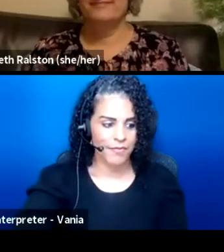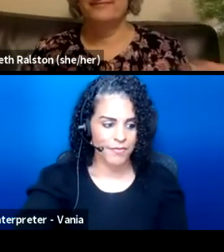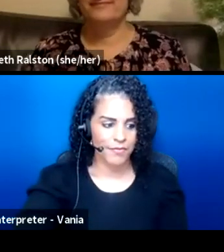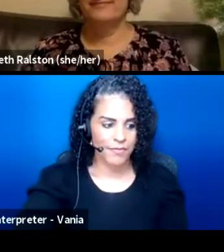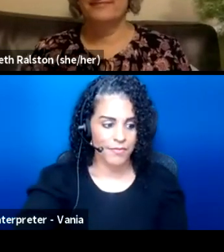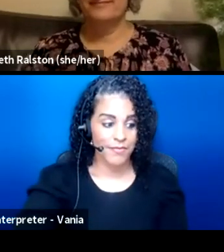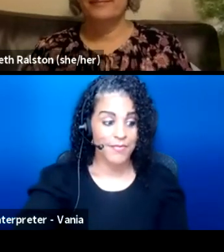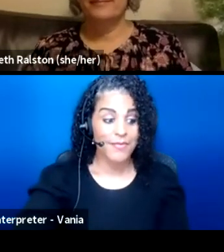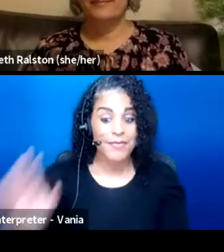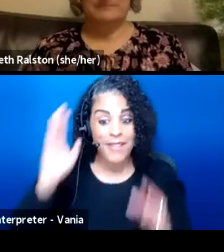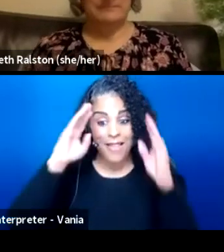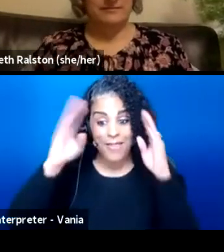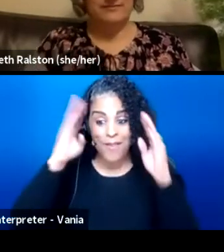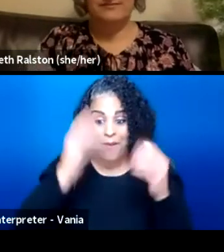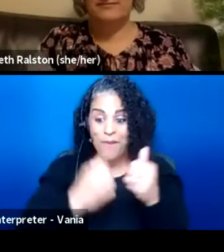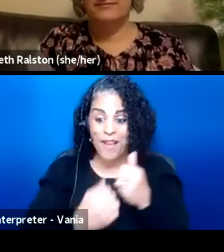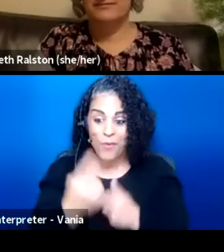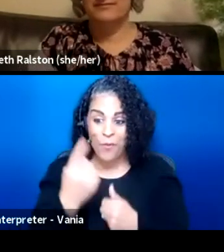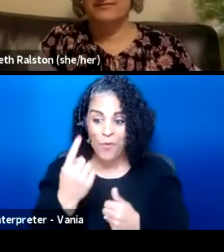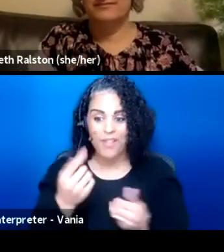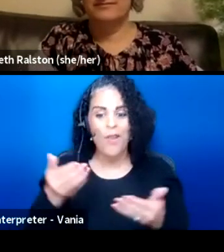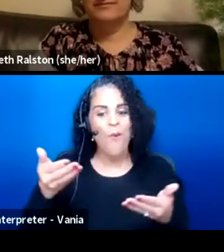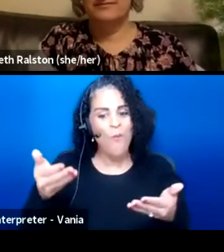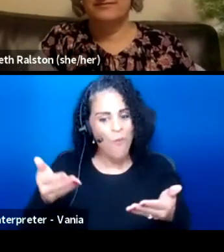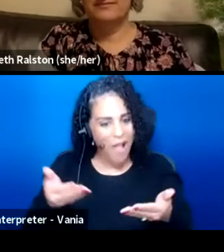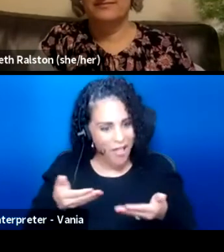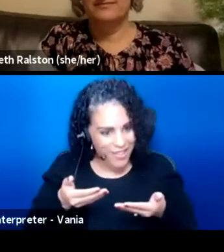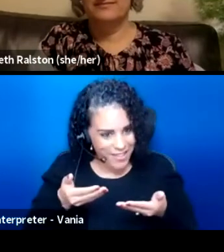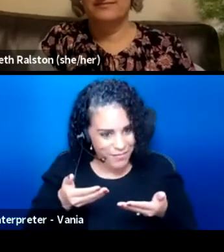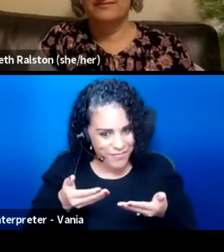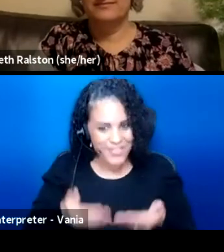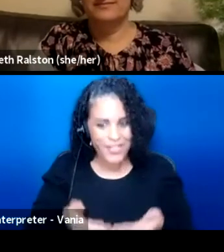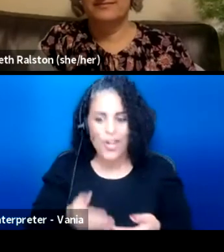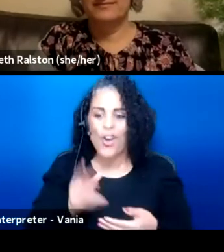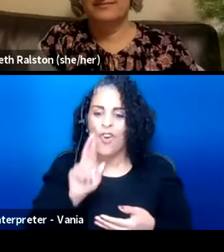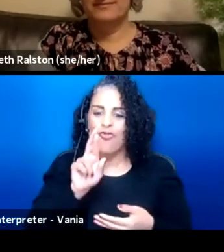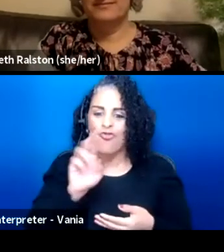Hello, everyone, and welcome to "Reimagine Theater,"